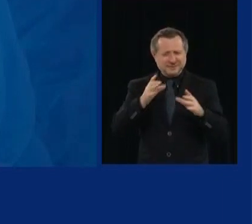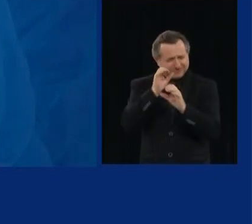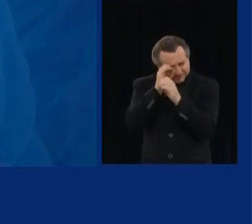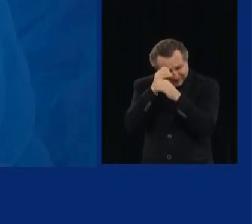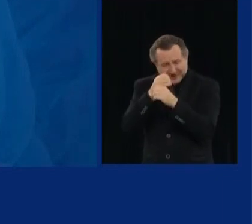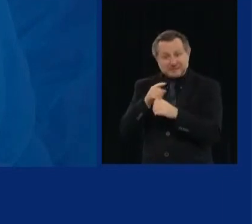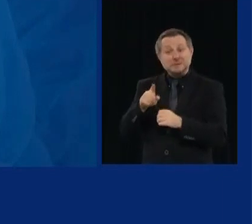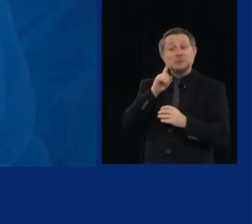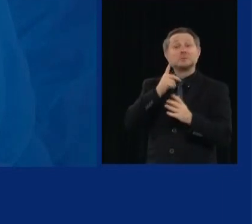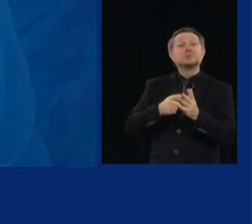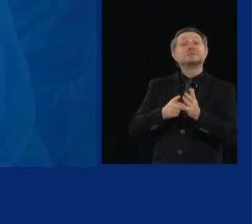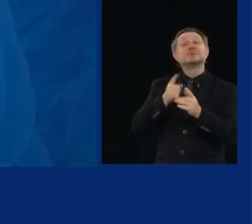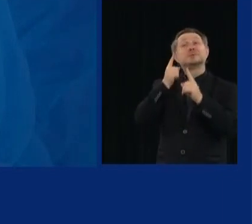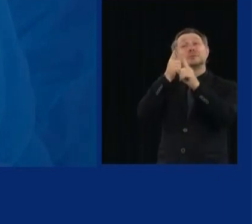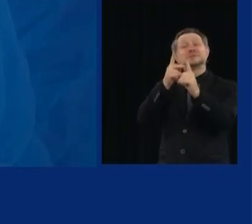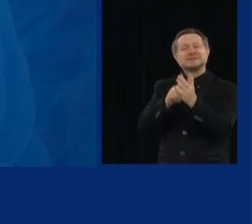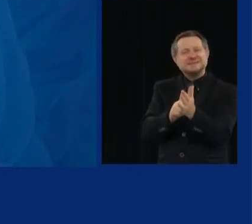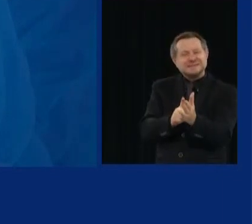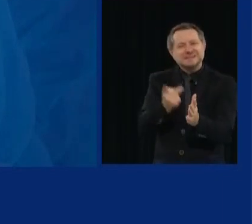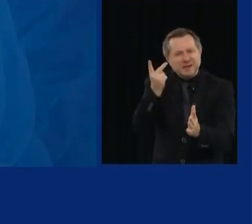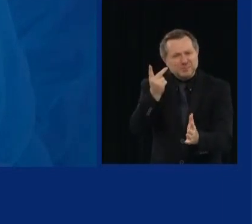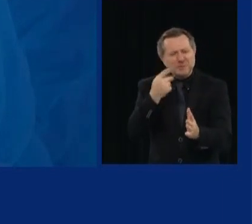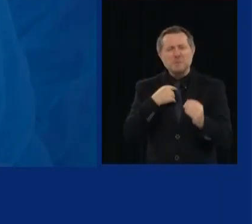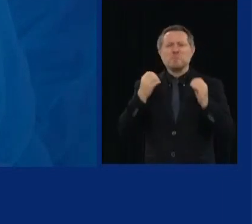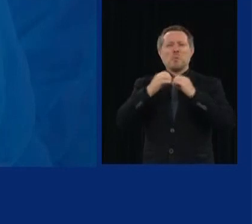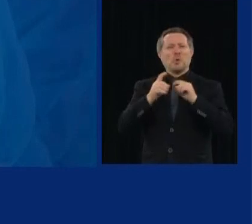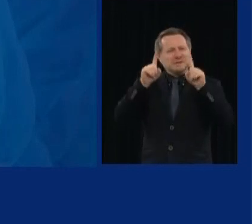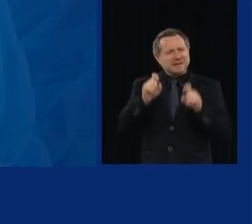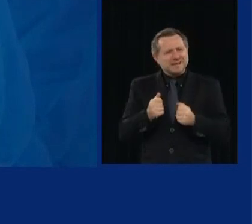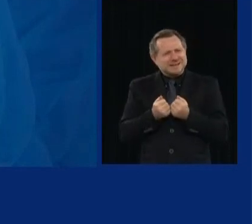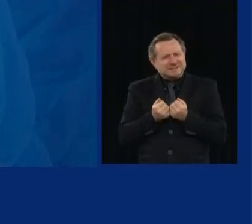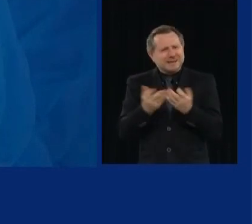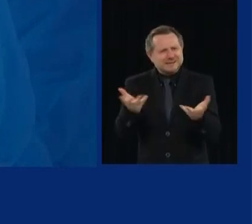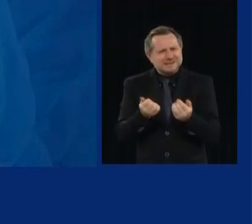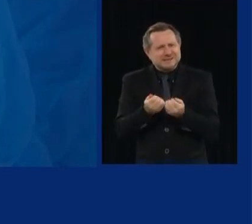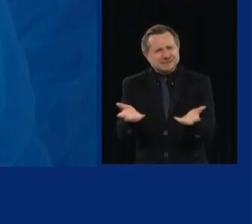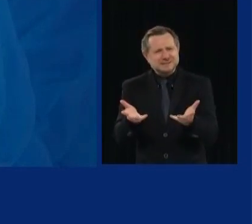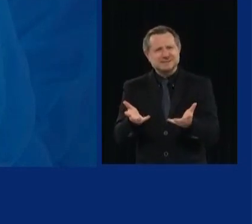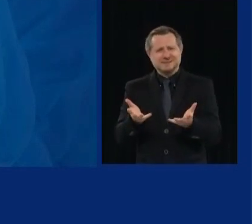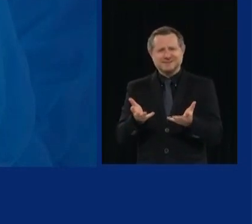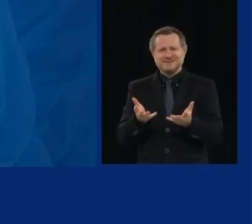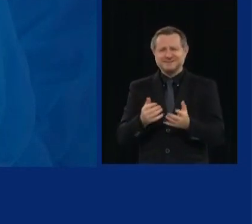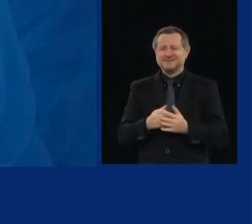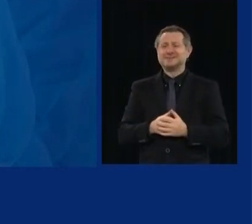THE STATES WOULD BE RESPONSIBLE FOR ORGANIZING THEIR LABS.